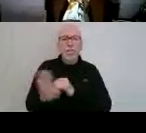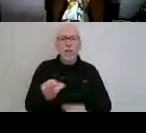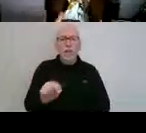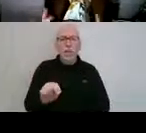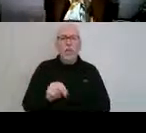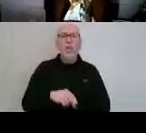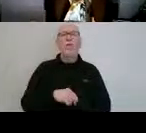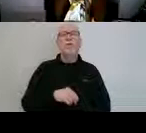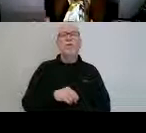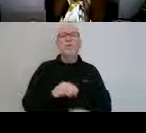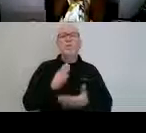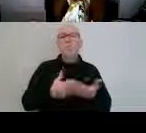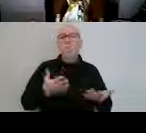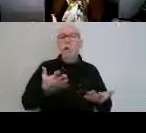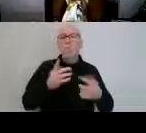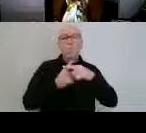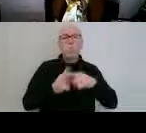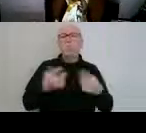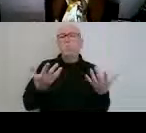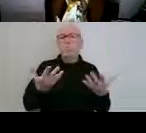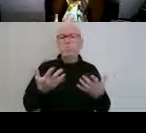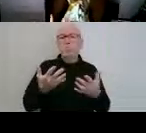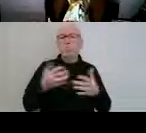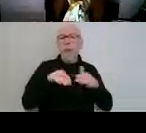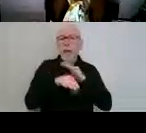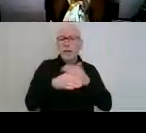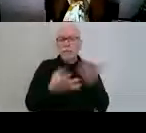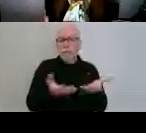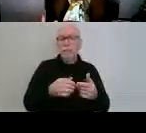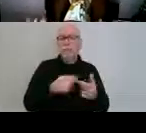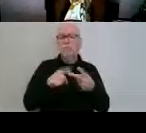Some of the benefits we see are access, speed and cost.